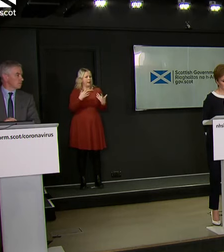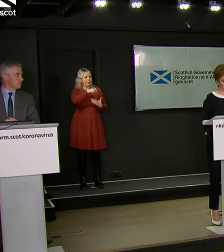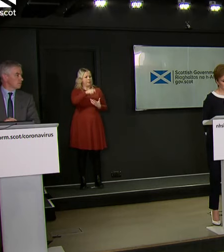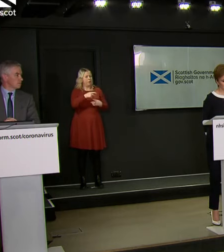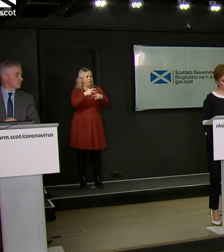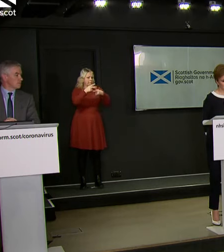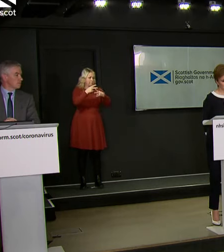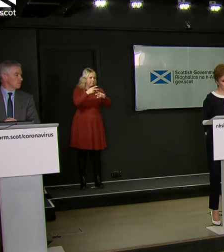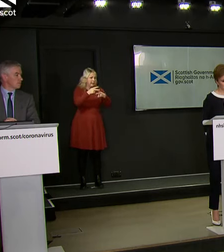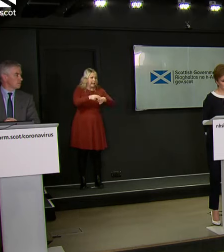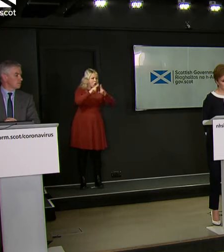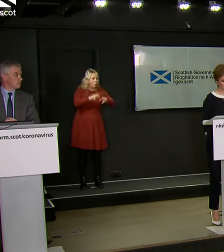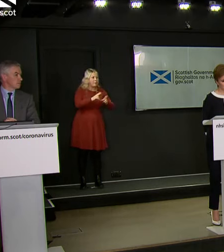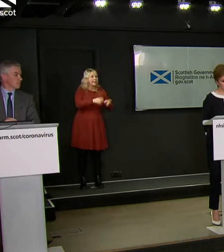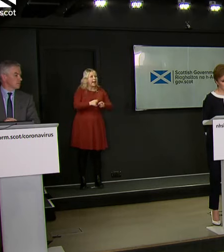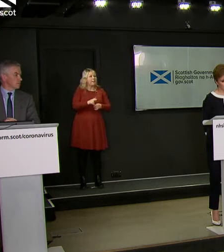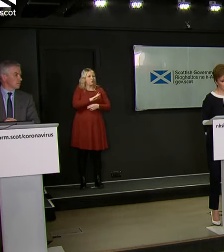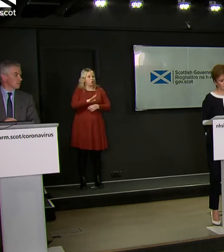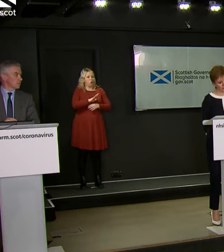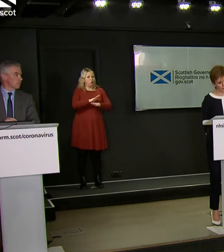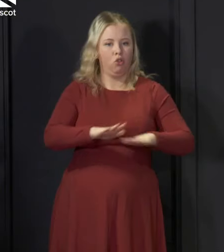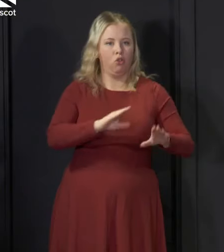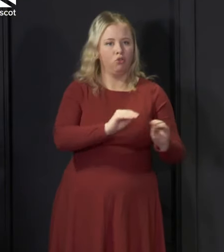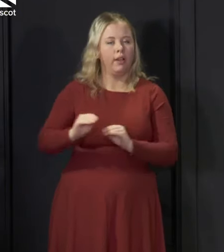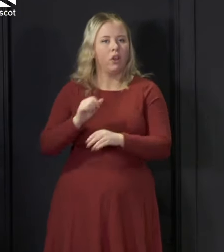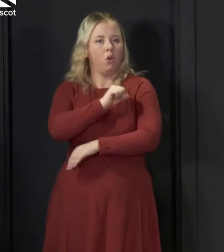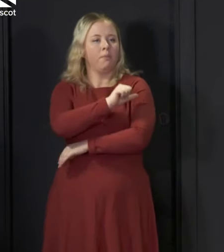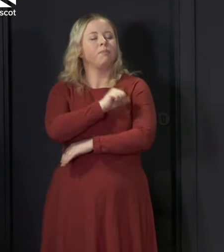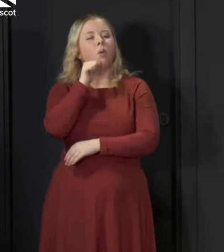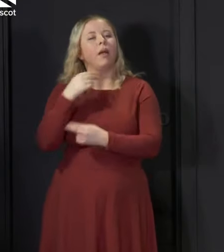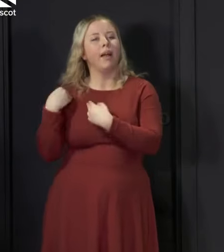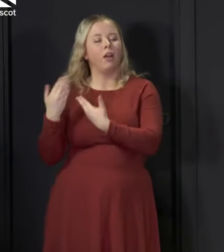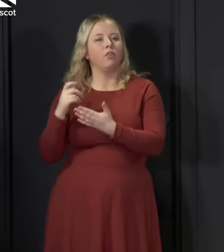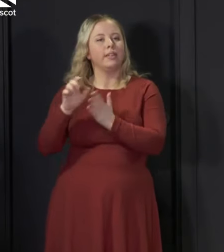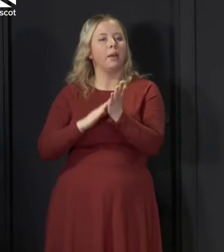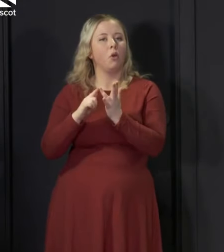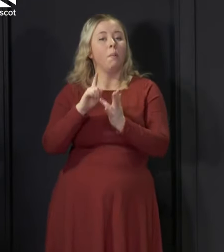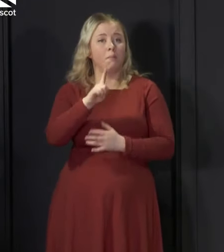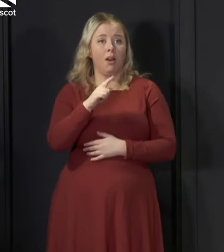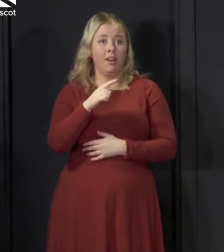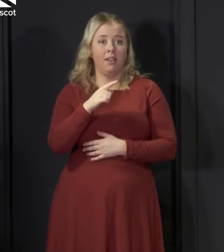home roof rather than being transferred to hospital? I'm going to hand over to the CMO but can I just say, literally a sentence or two, because